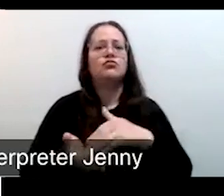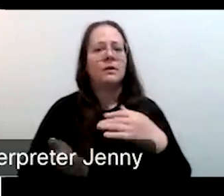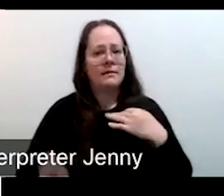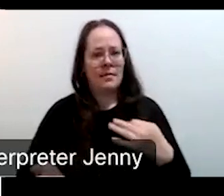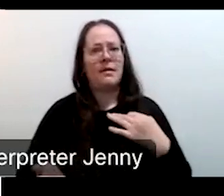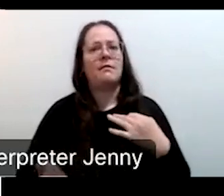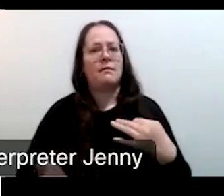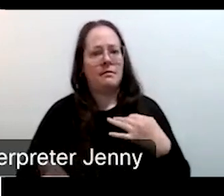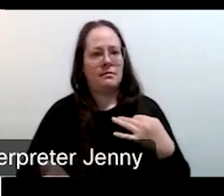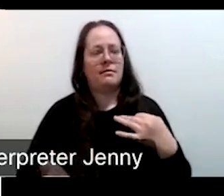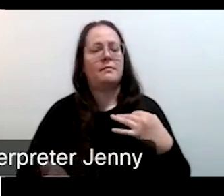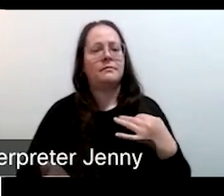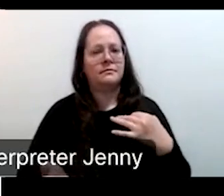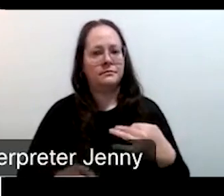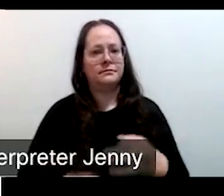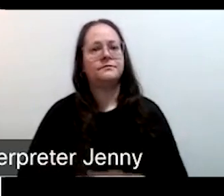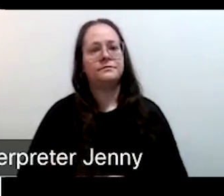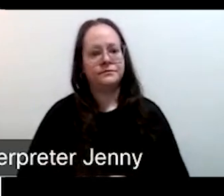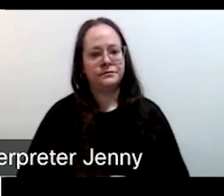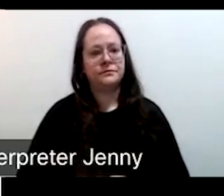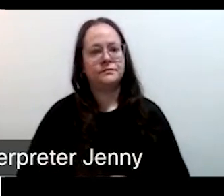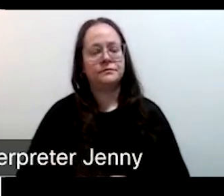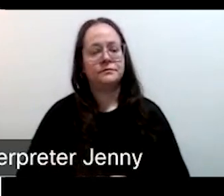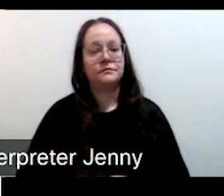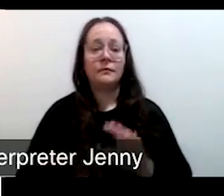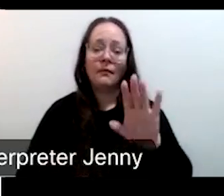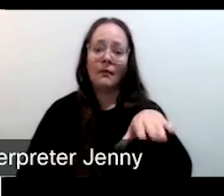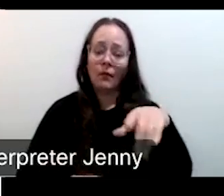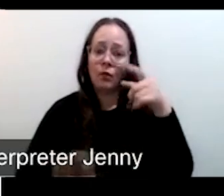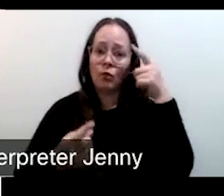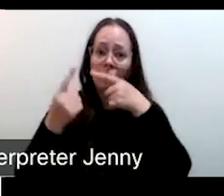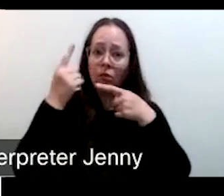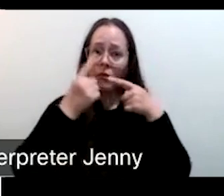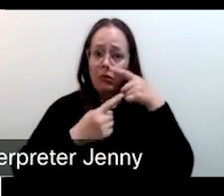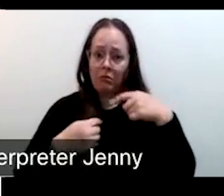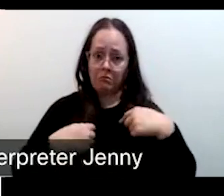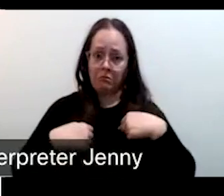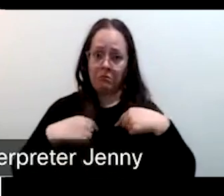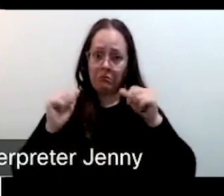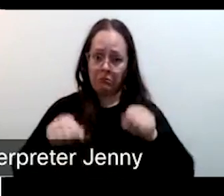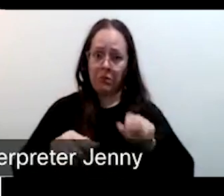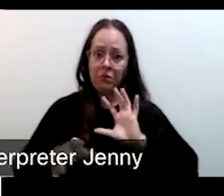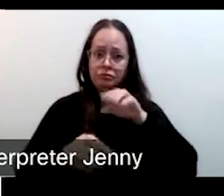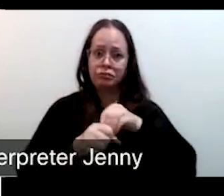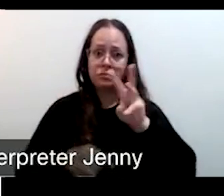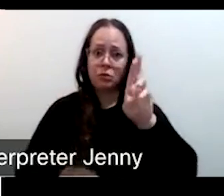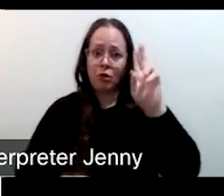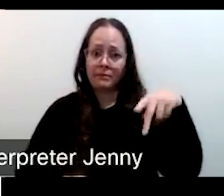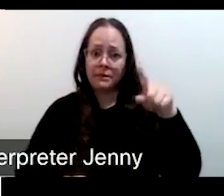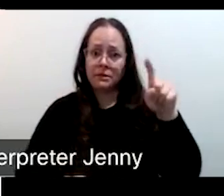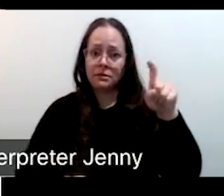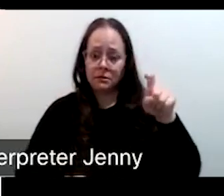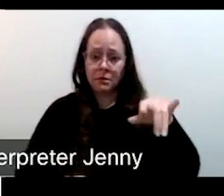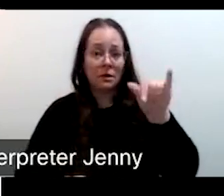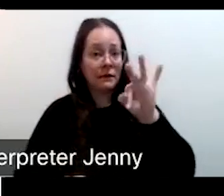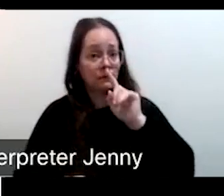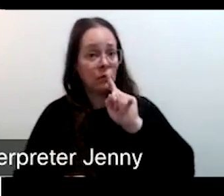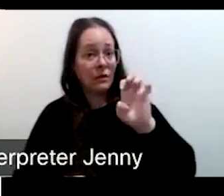You may be wondering if you can participate in the WRP and if you are an eligible candidate.